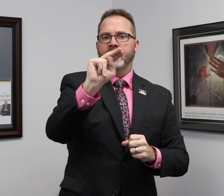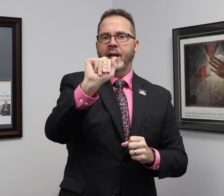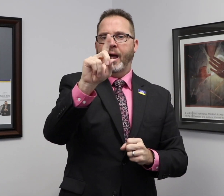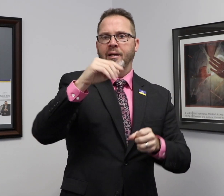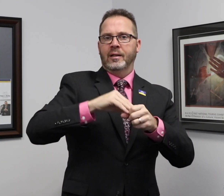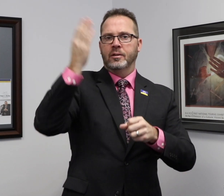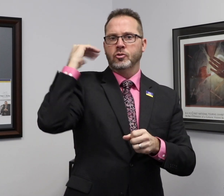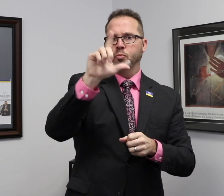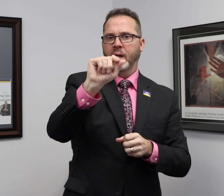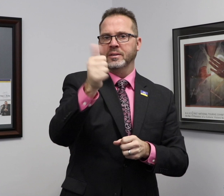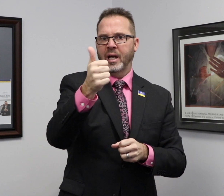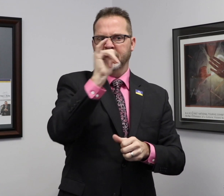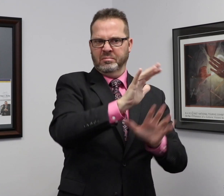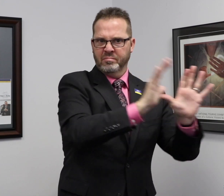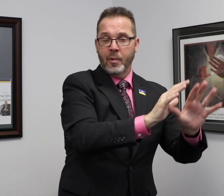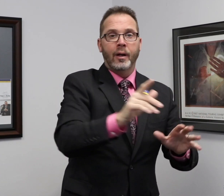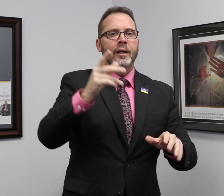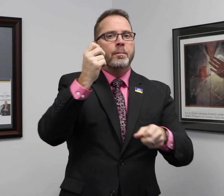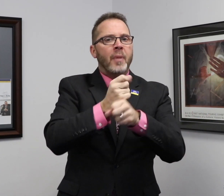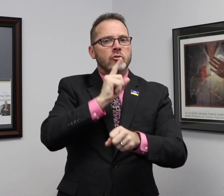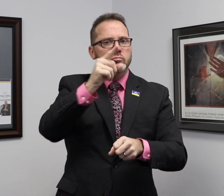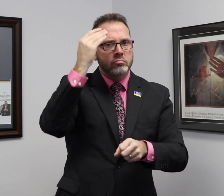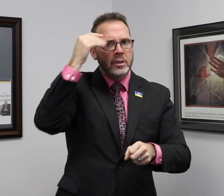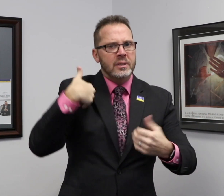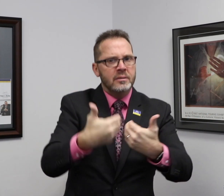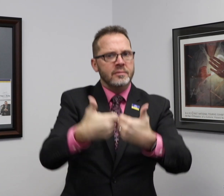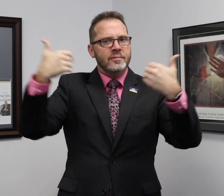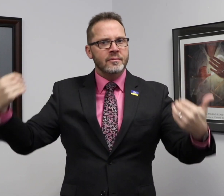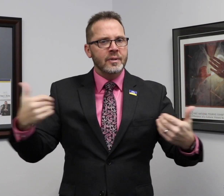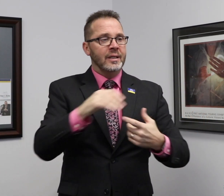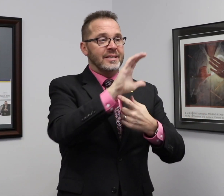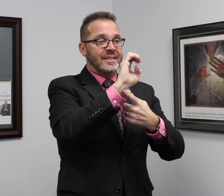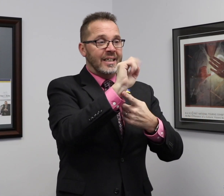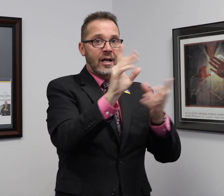the same conference hotel that hosted the NAD conference in 2010. I want to